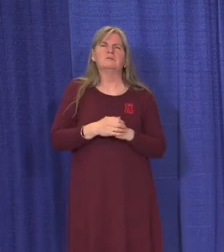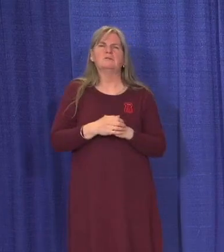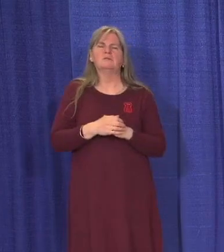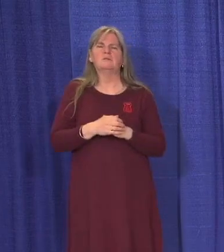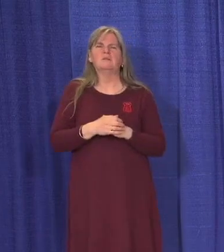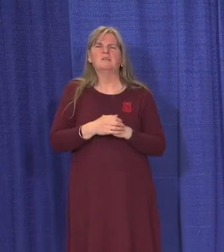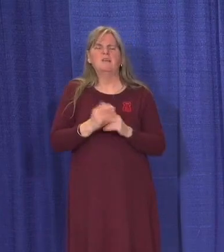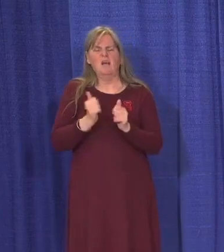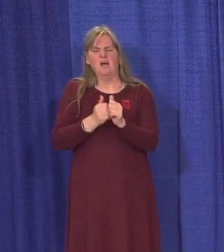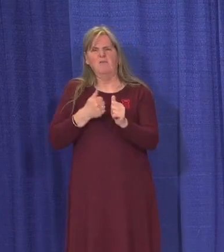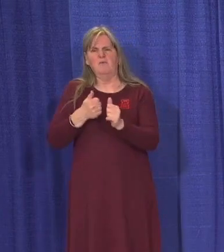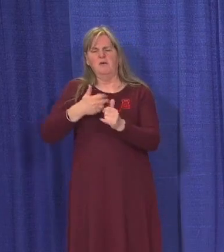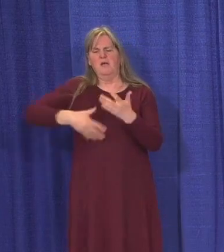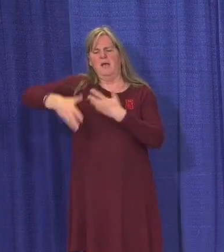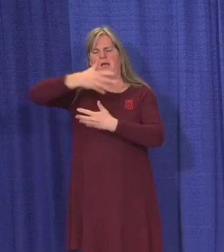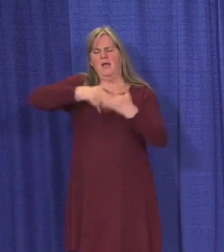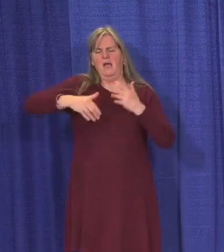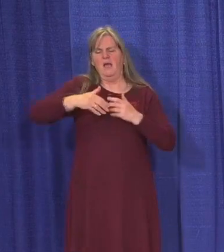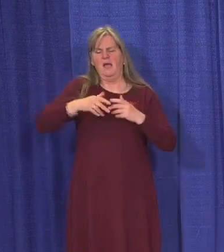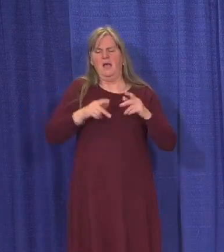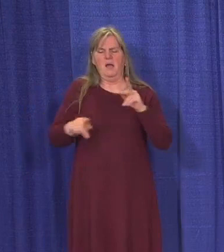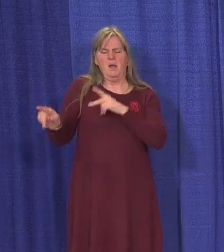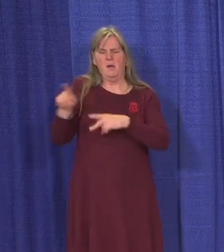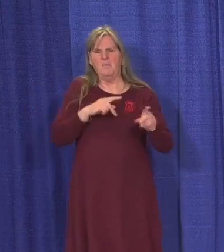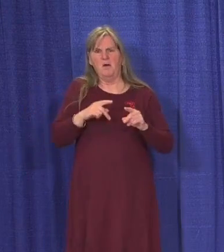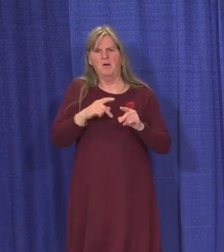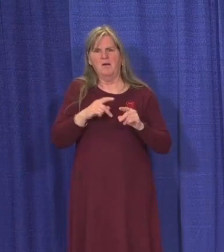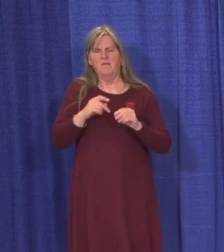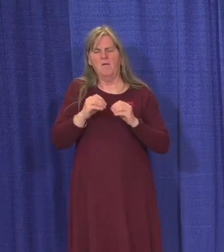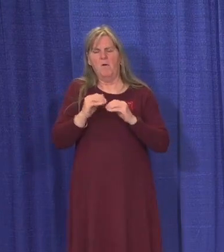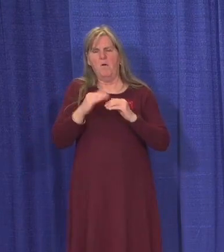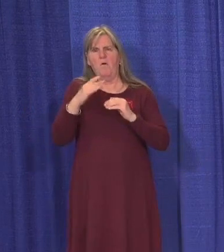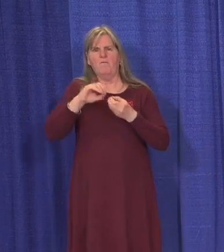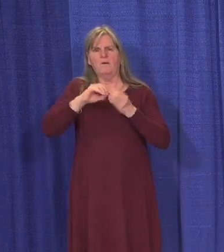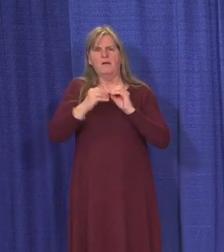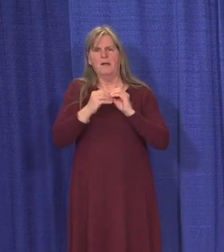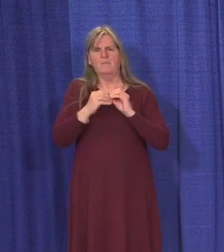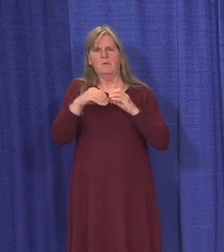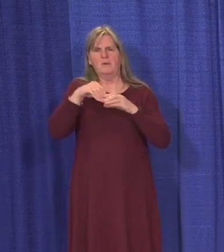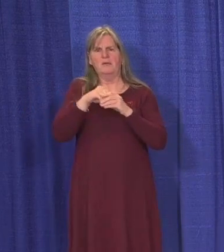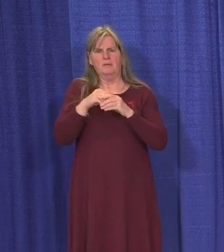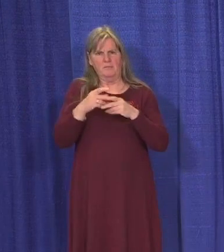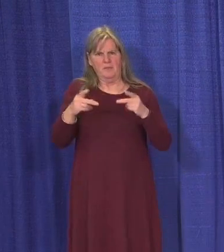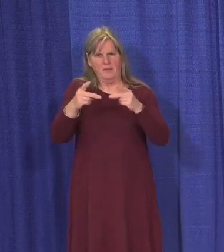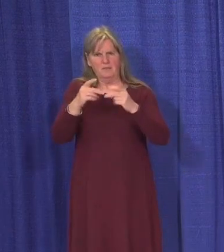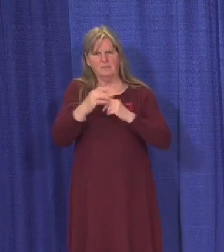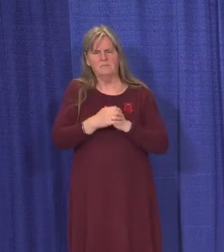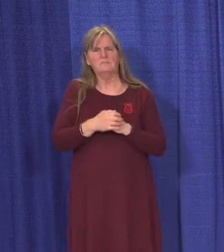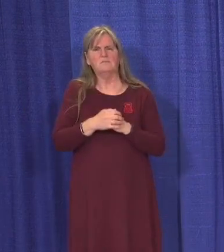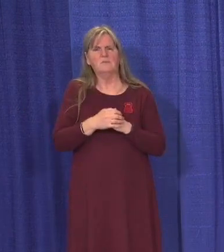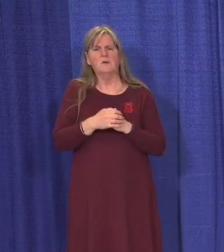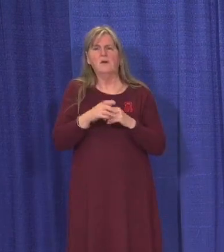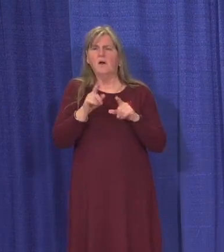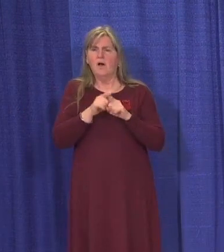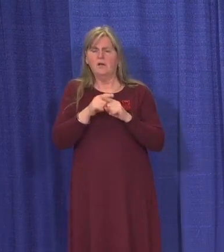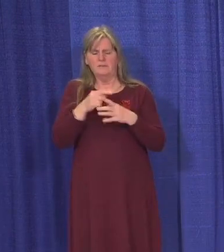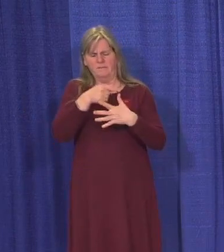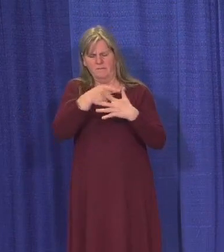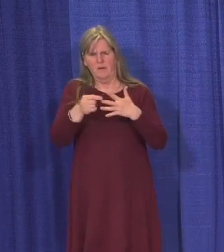territory or region you are staying. You should wear a mask and all settings where you are required